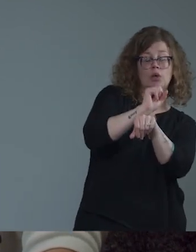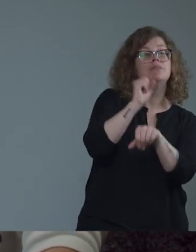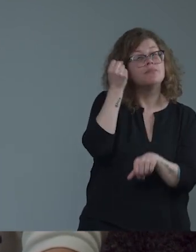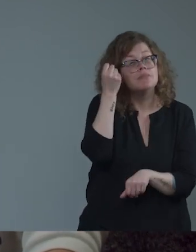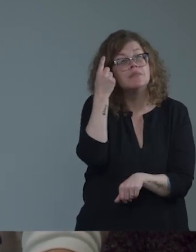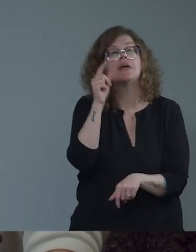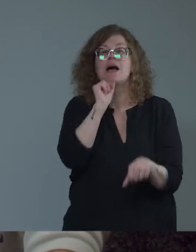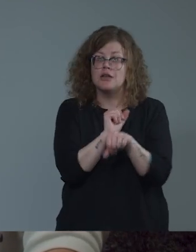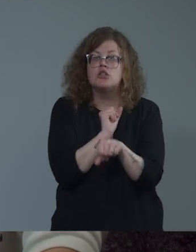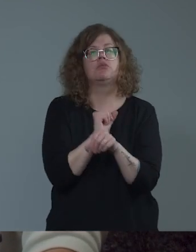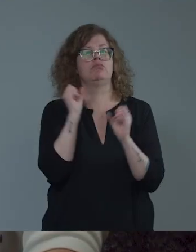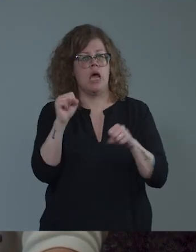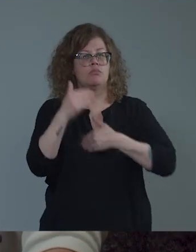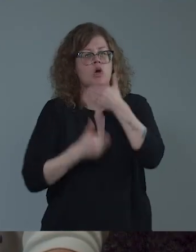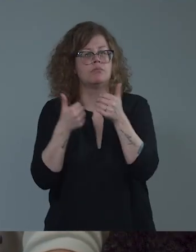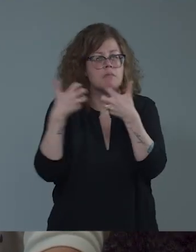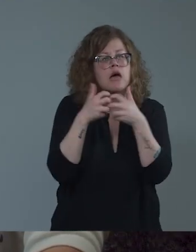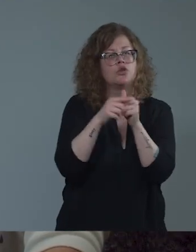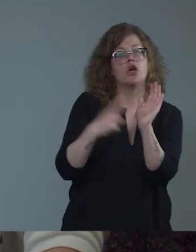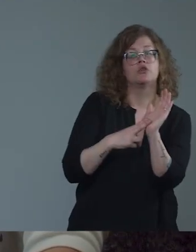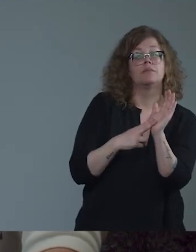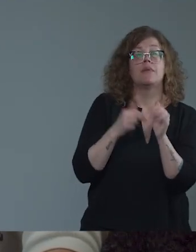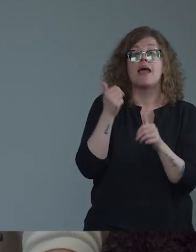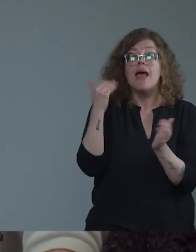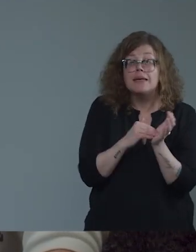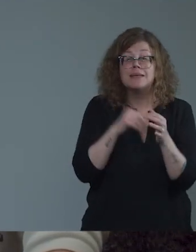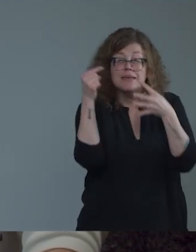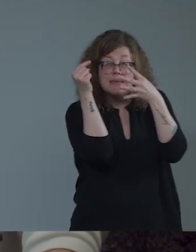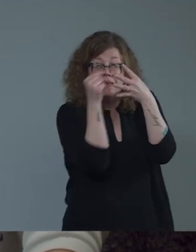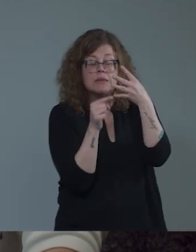the organization, everything that goes into just making the art. Even the fabricators.